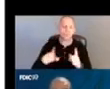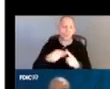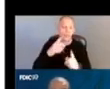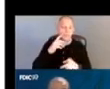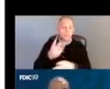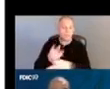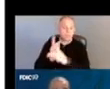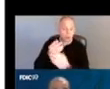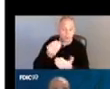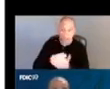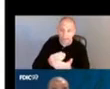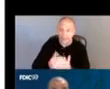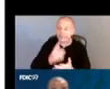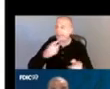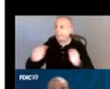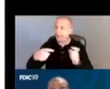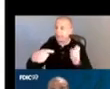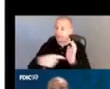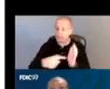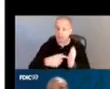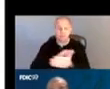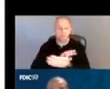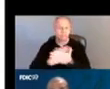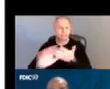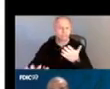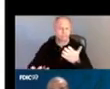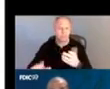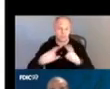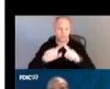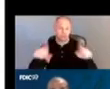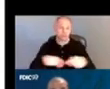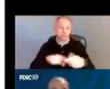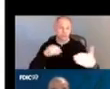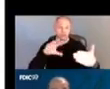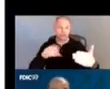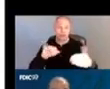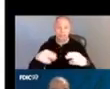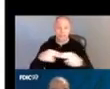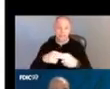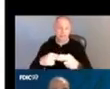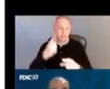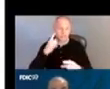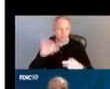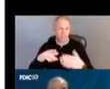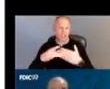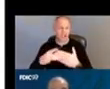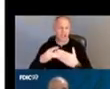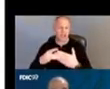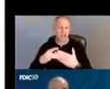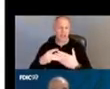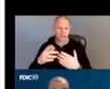debt, and more. There are screenshots on the slide of the guides to organizing reality